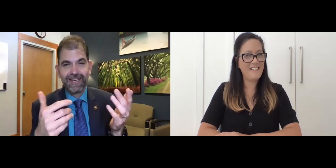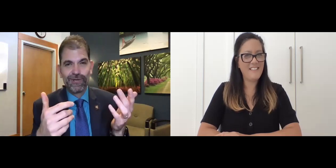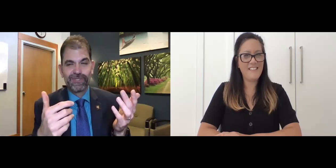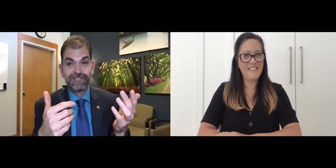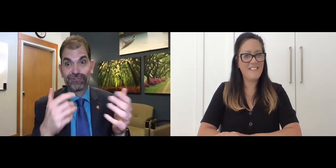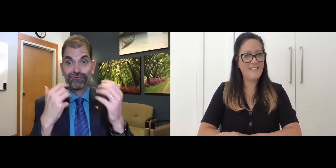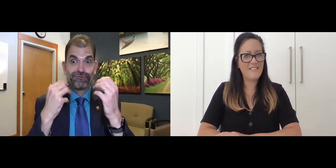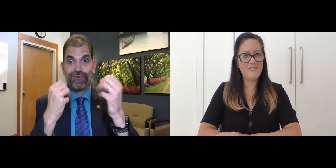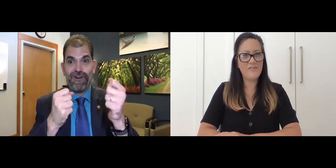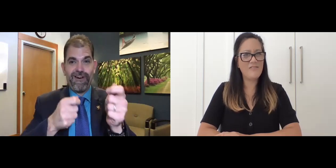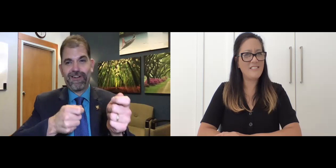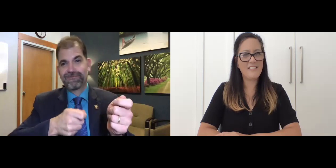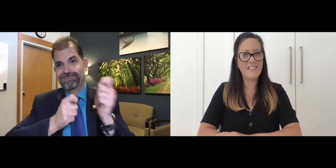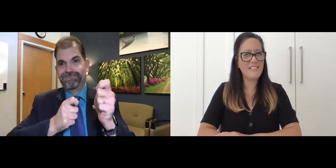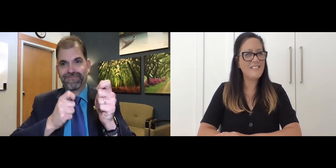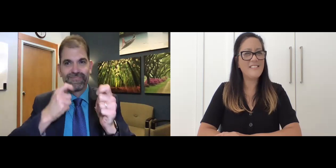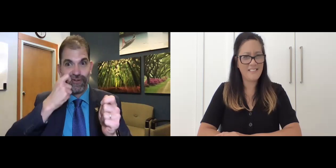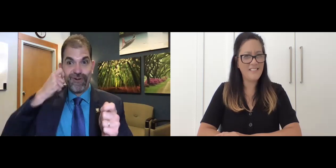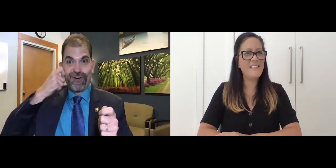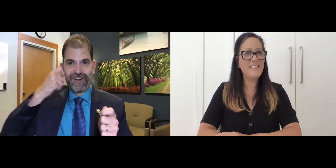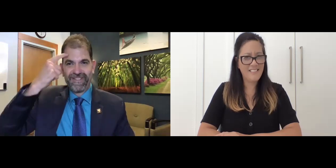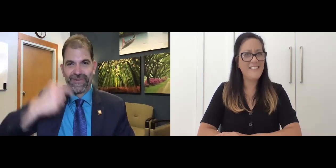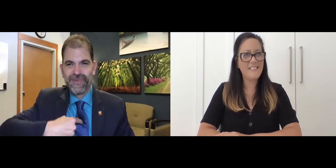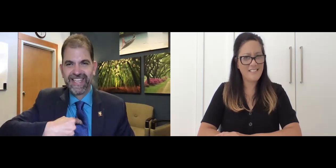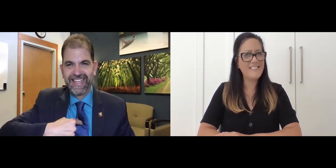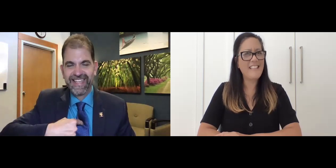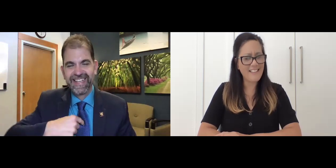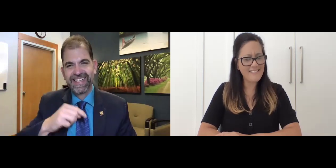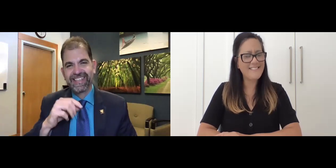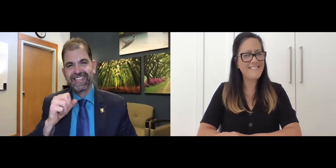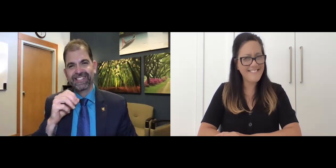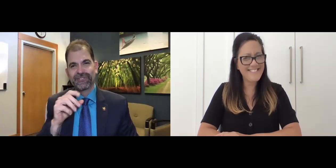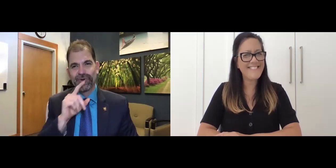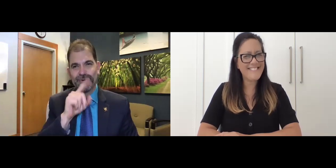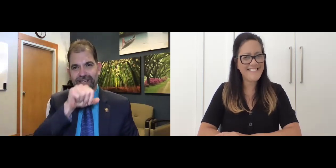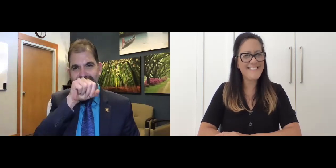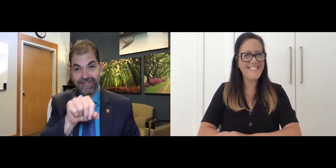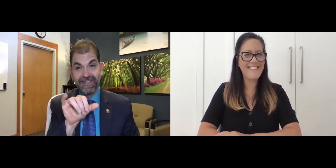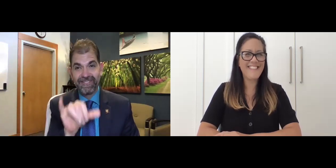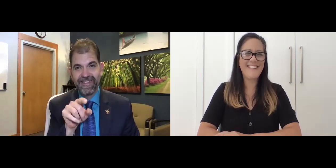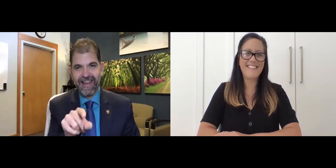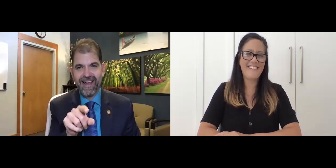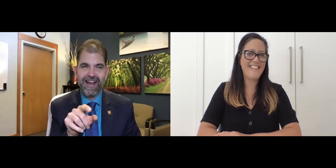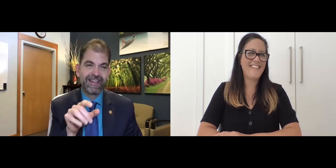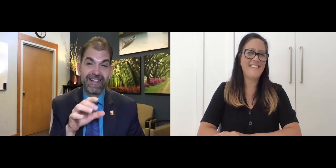Once I saw that, the hook was fully into me. I couldn't leave this area,